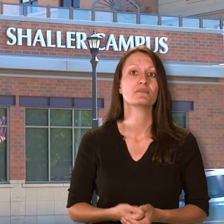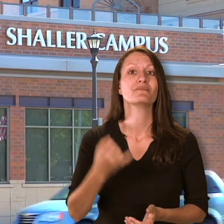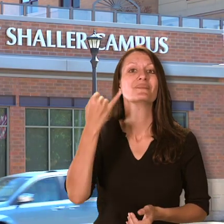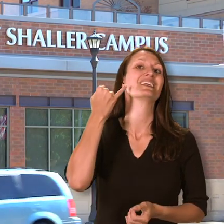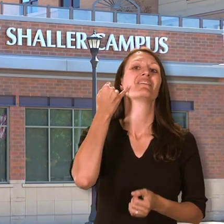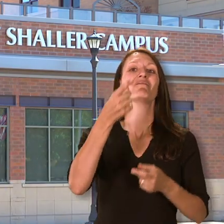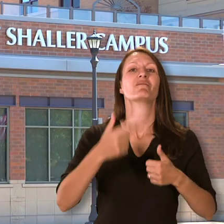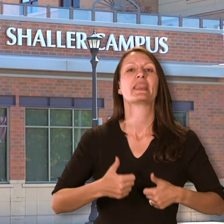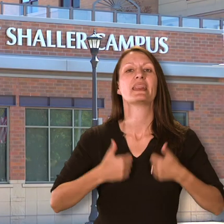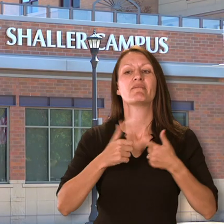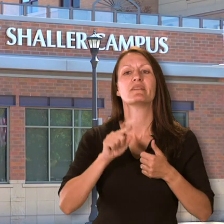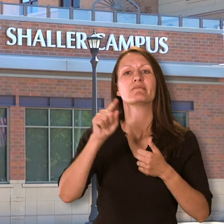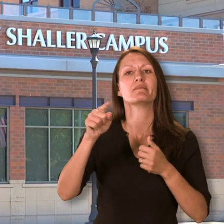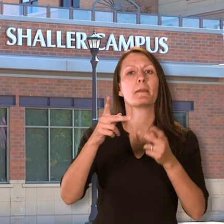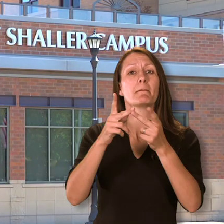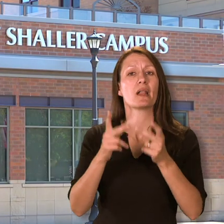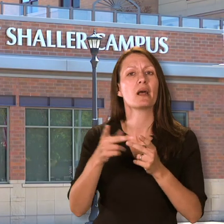If you live in a residential facility,